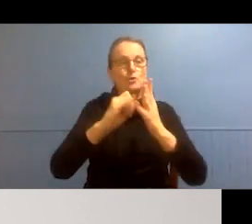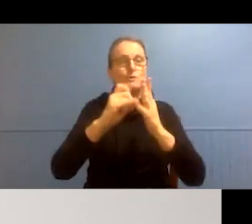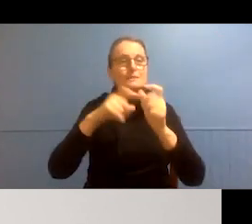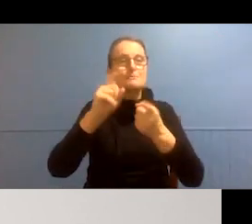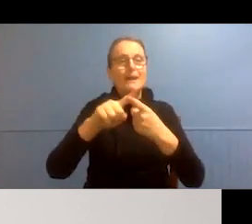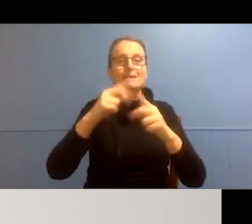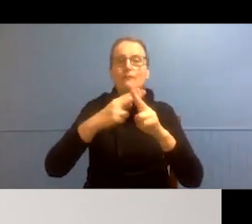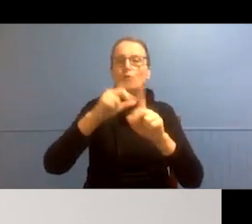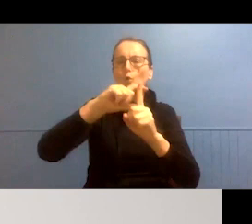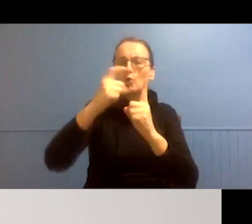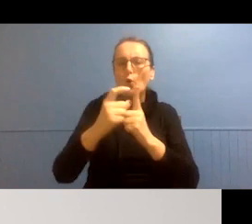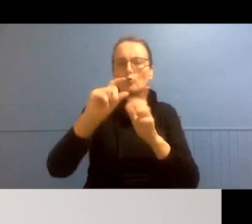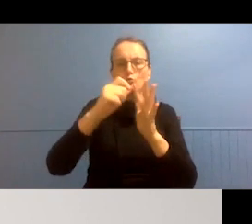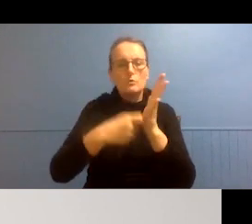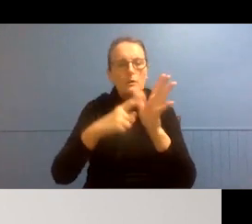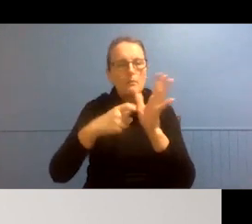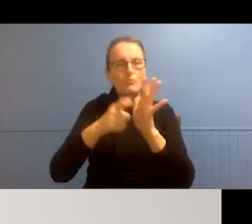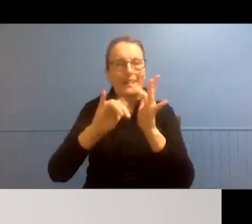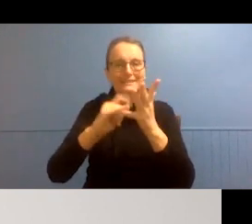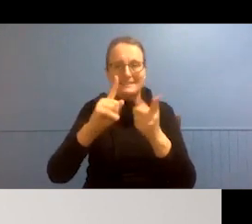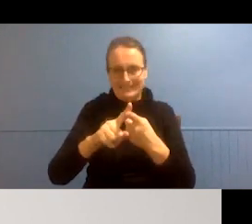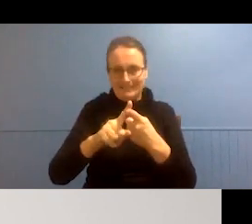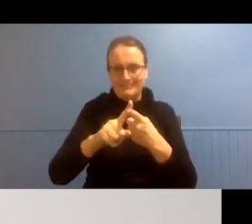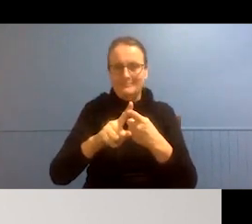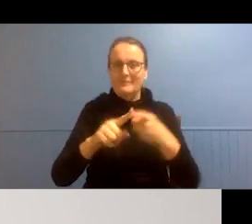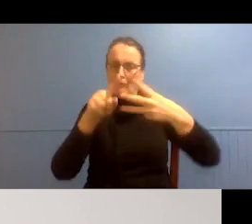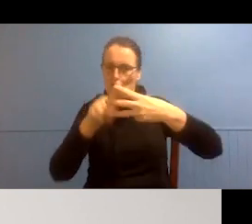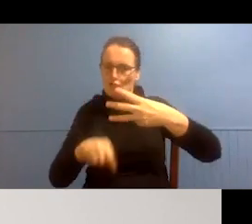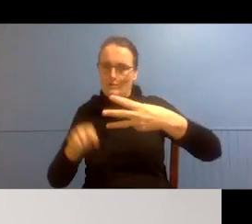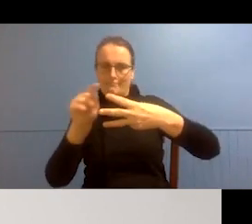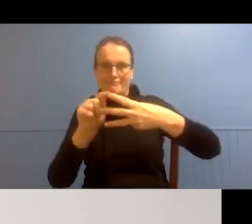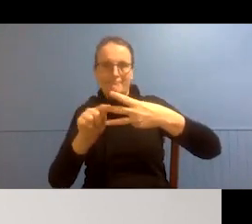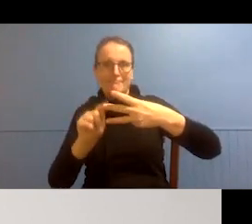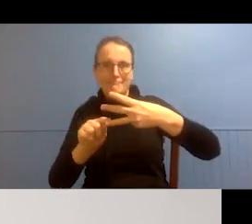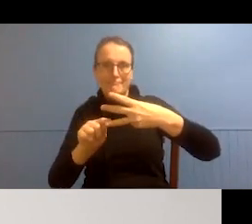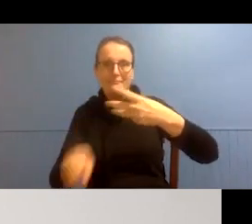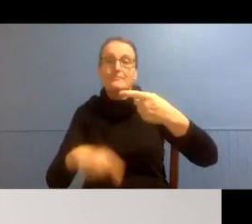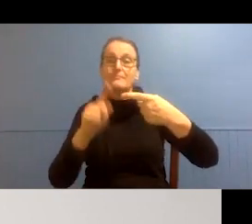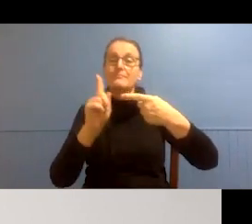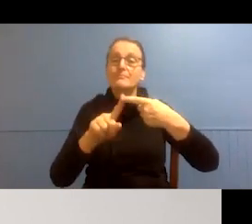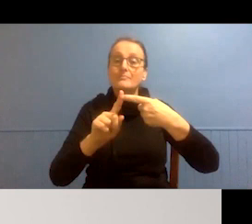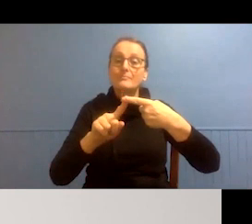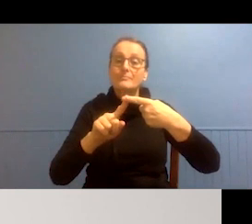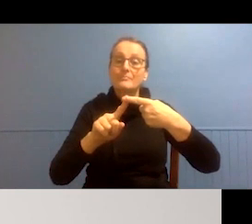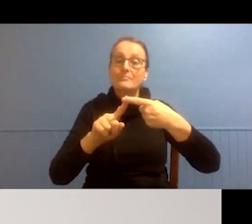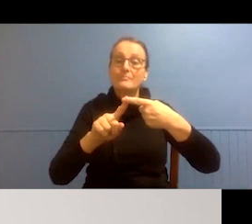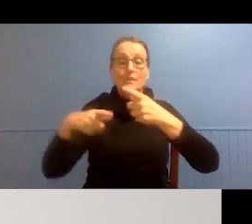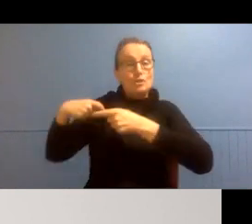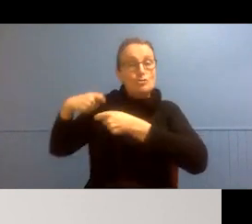practice" and there are three bullet points. The first - traditions and